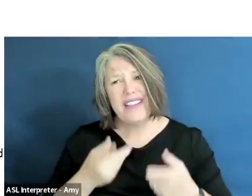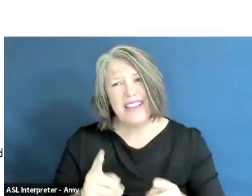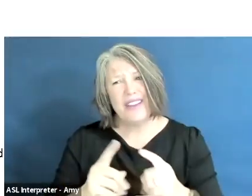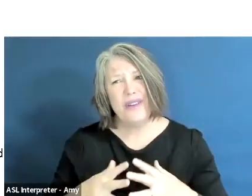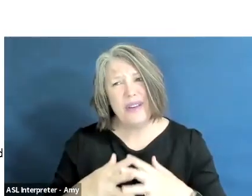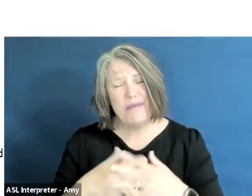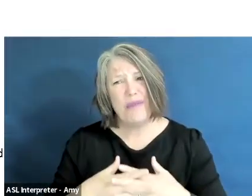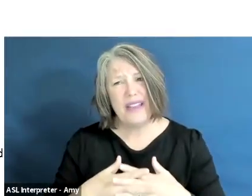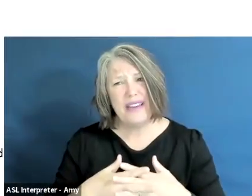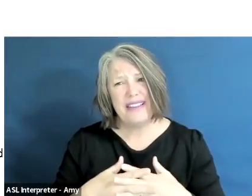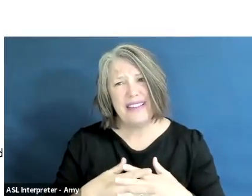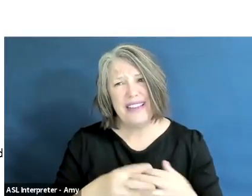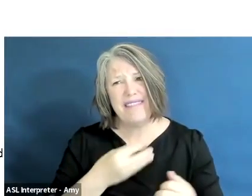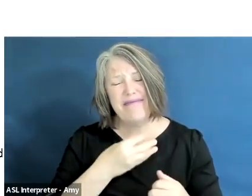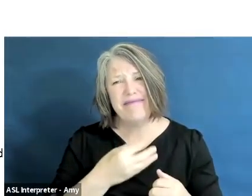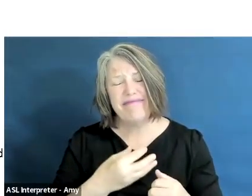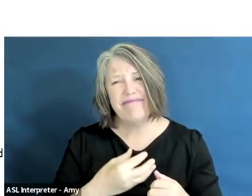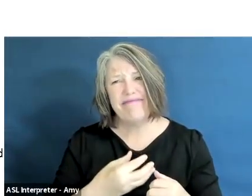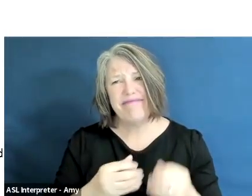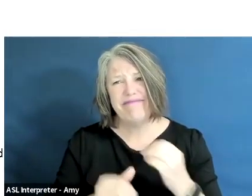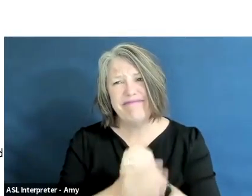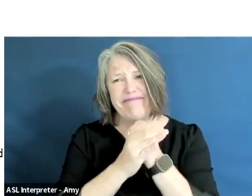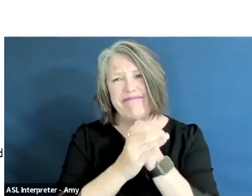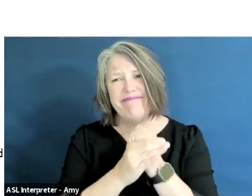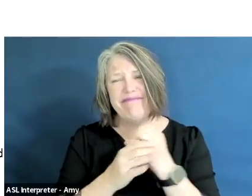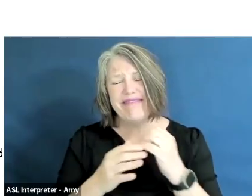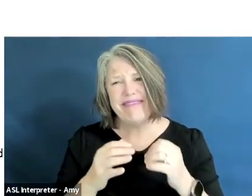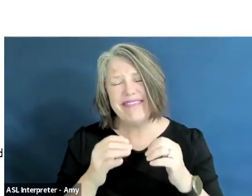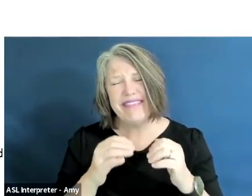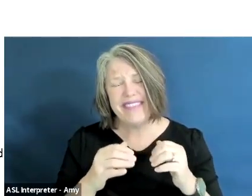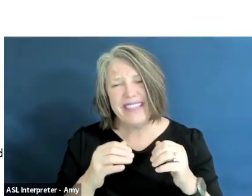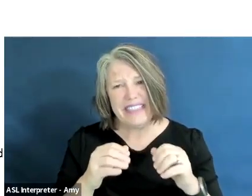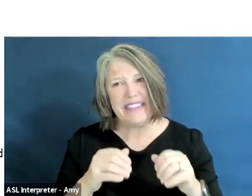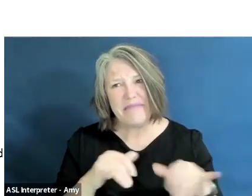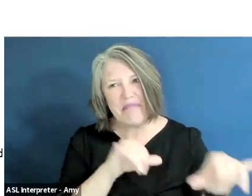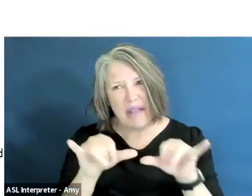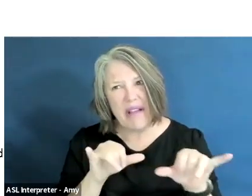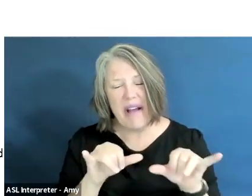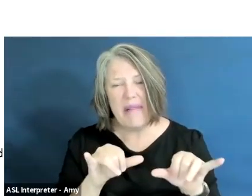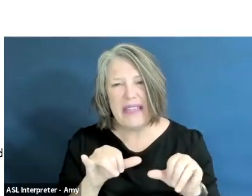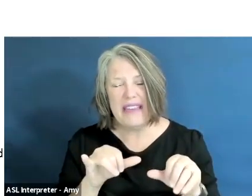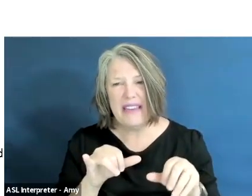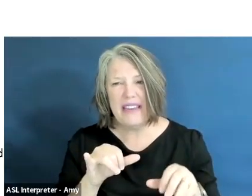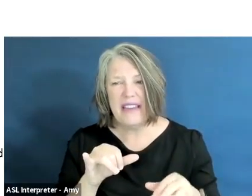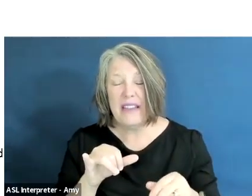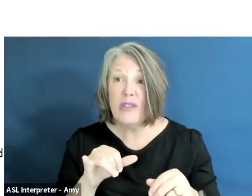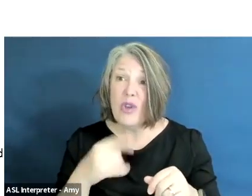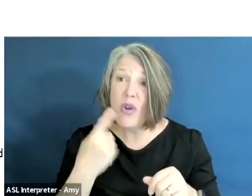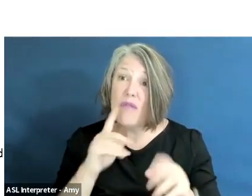constipation is more common and so that can exacerbate or challenge existing bowel regimens for some individuals.